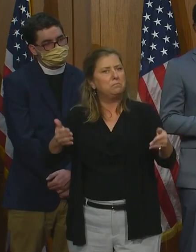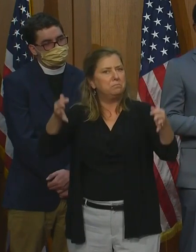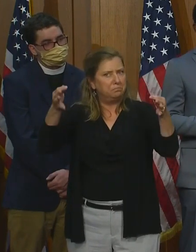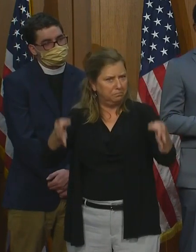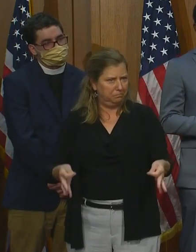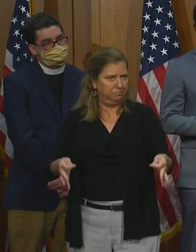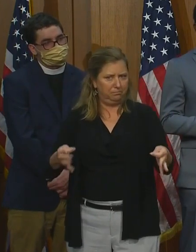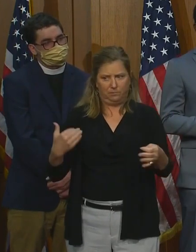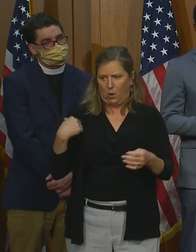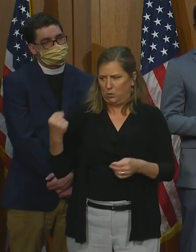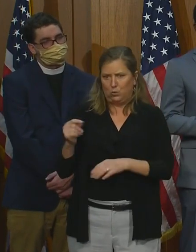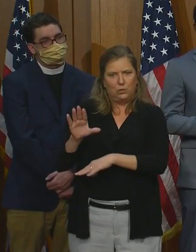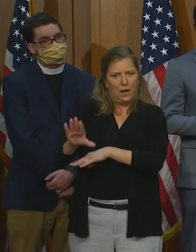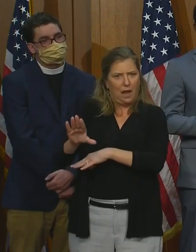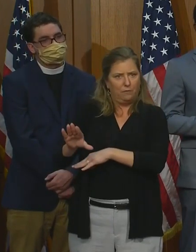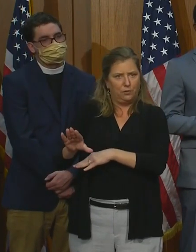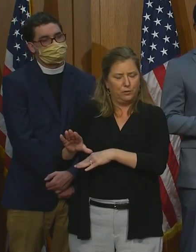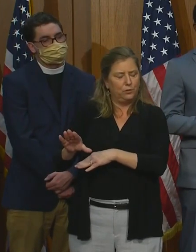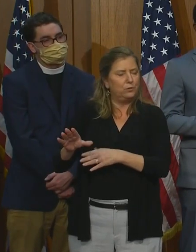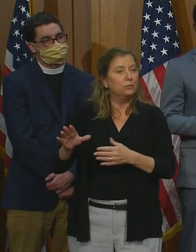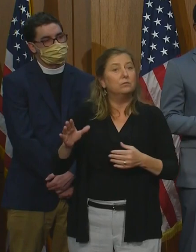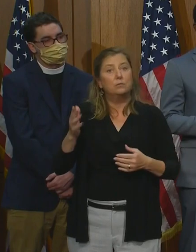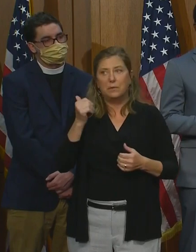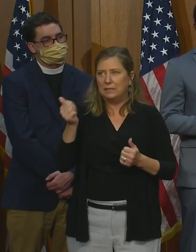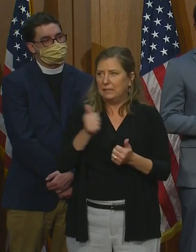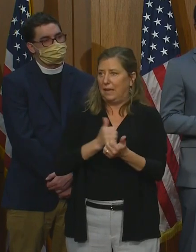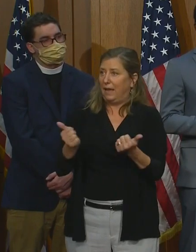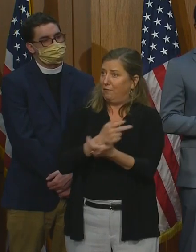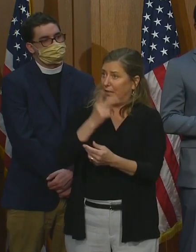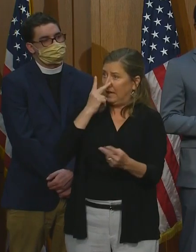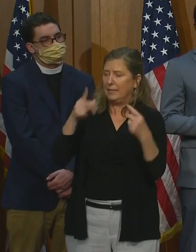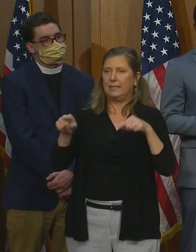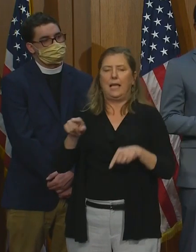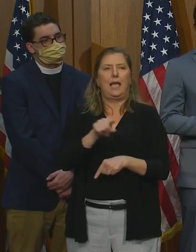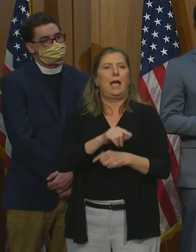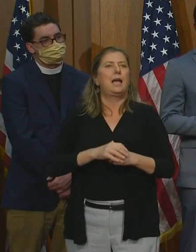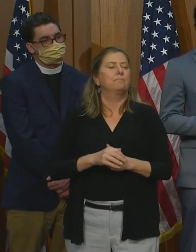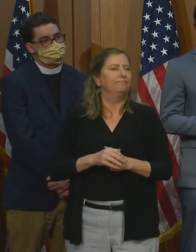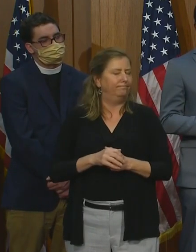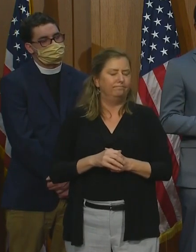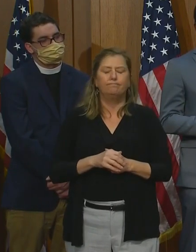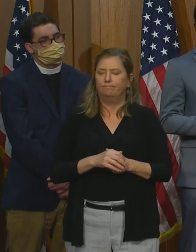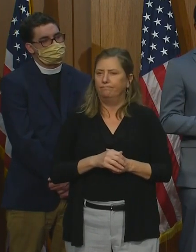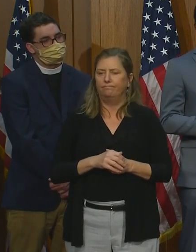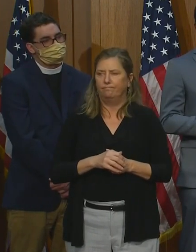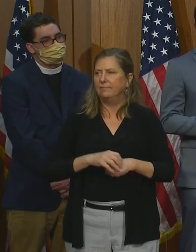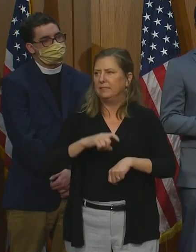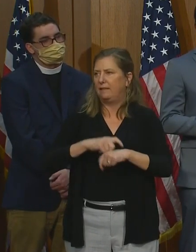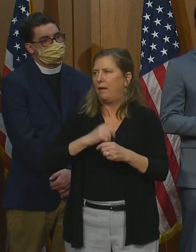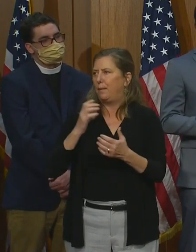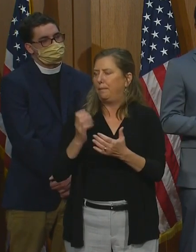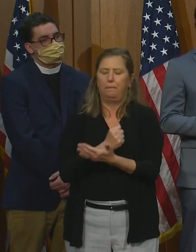WITH. WITH MY LEAD COUNSEL BUT- BUT I MADE THE DECISION- TUESDAY AFTERNOON I WOULD JUST